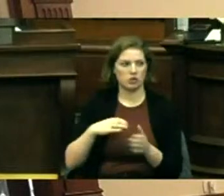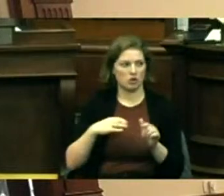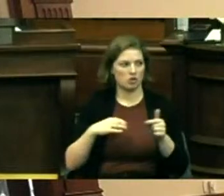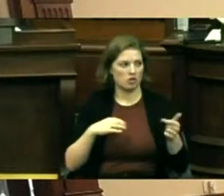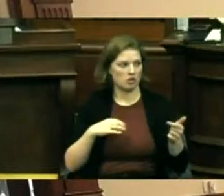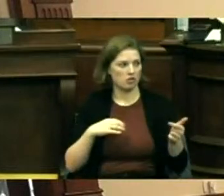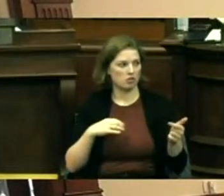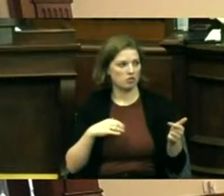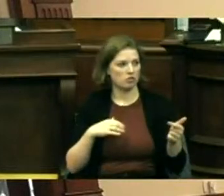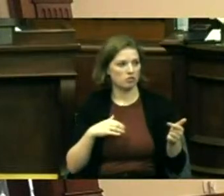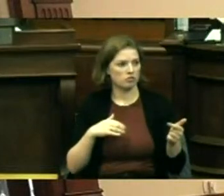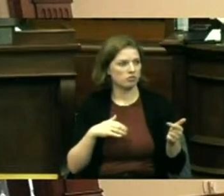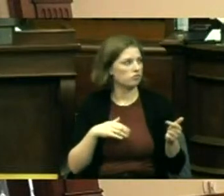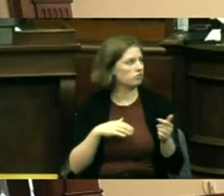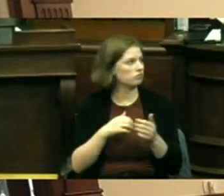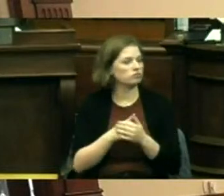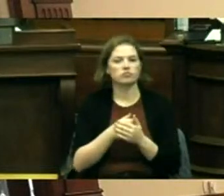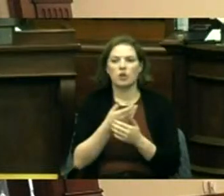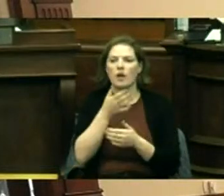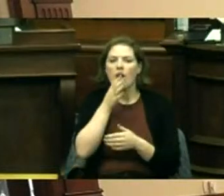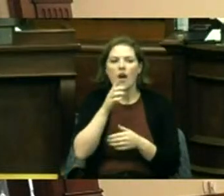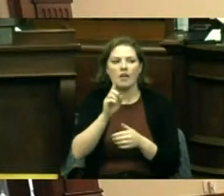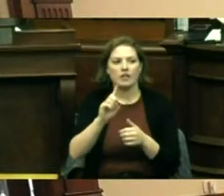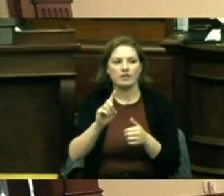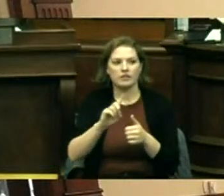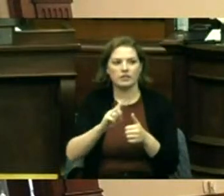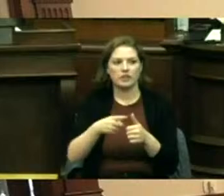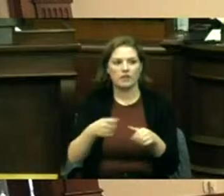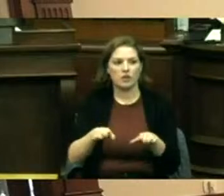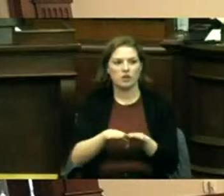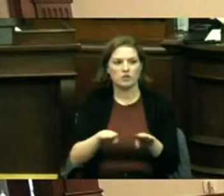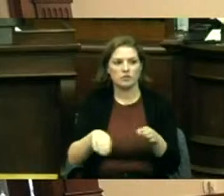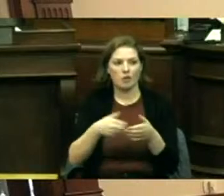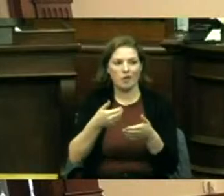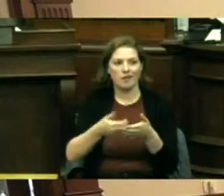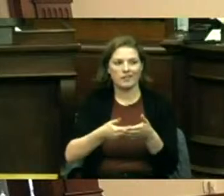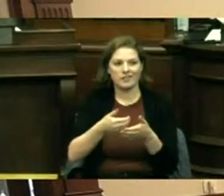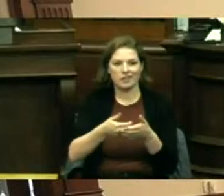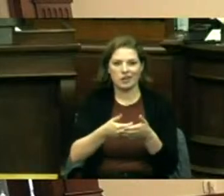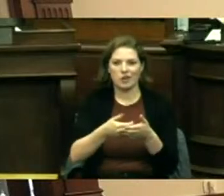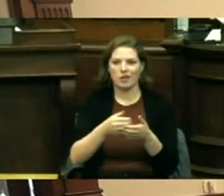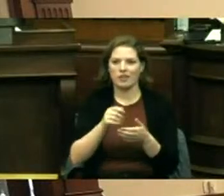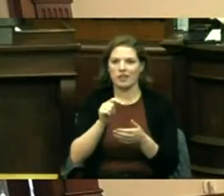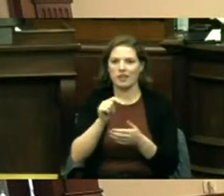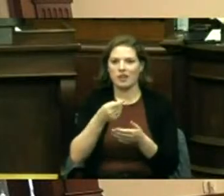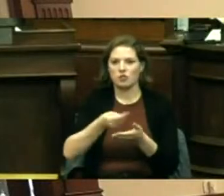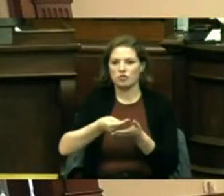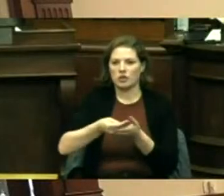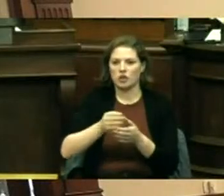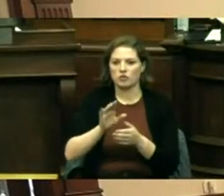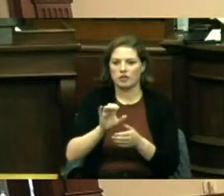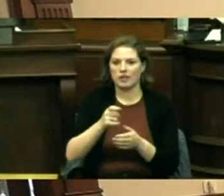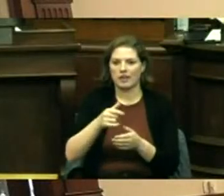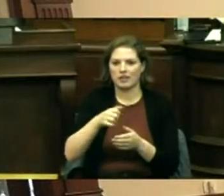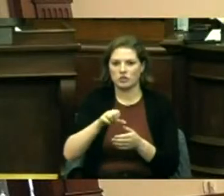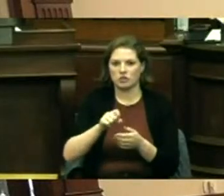Engineer yeah, it's going to be